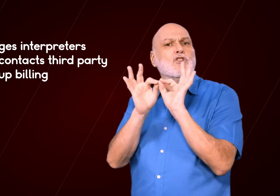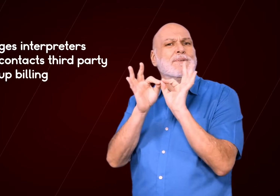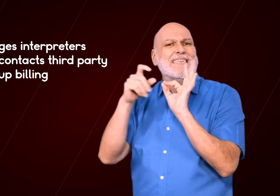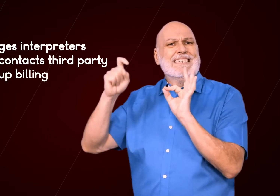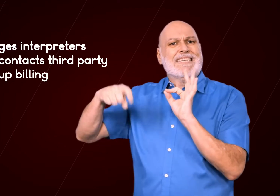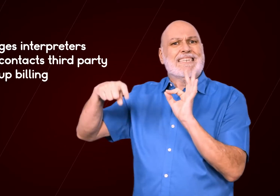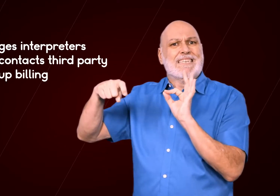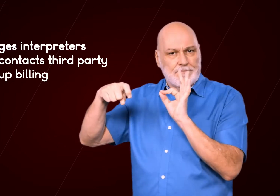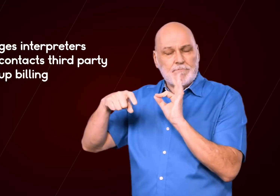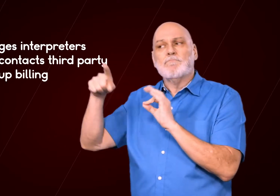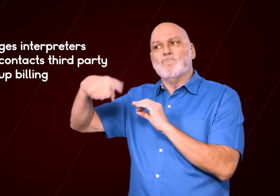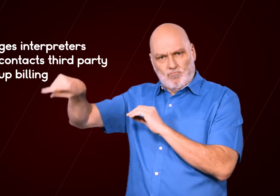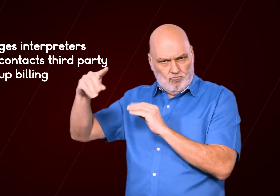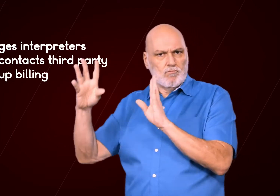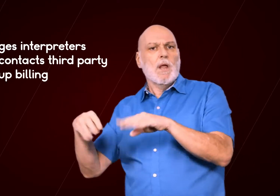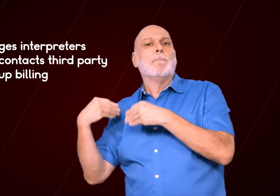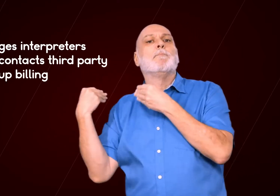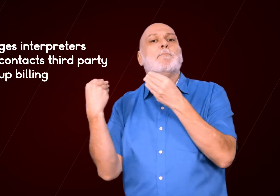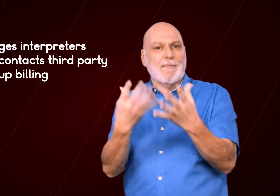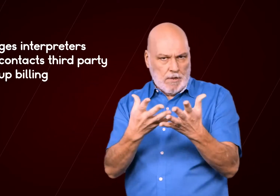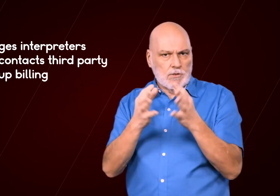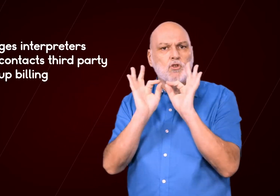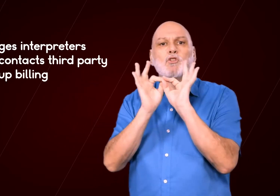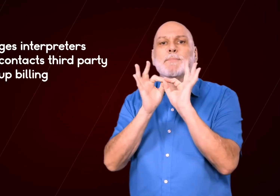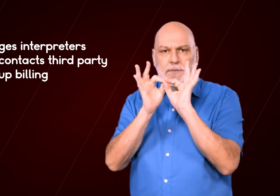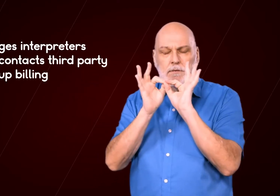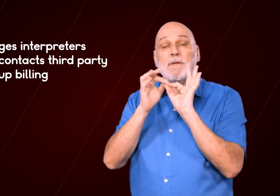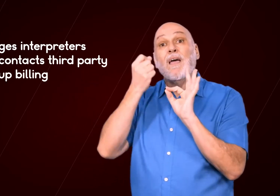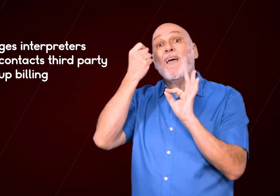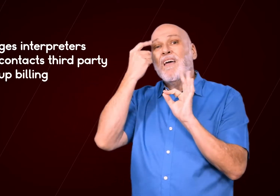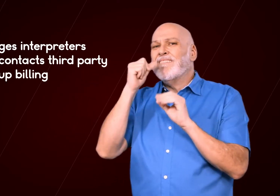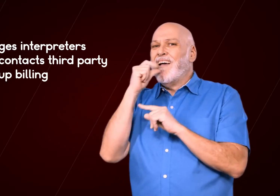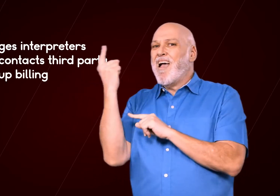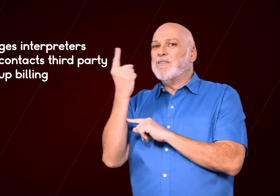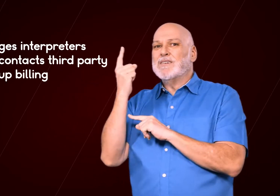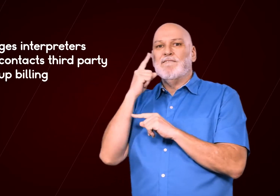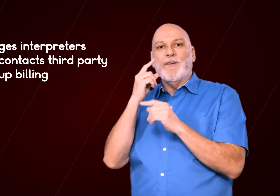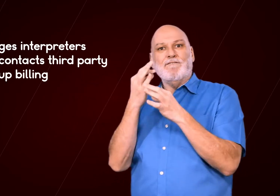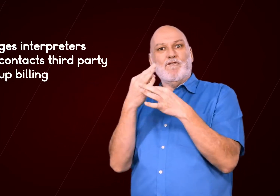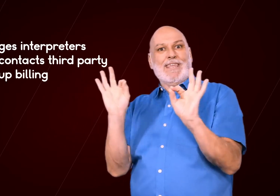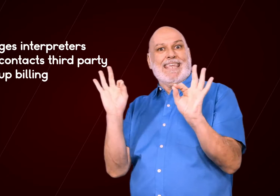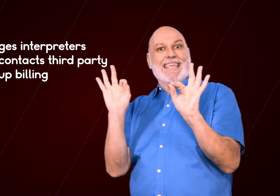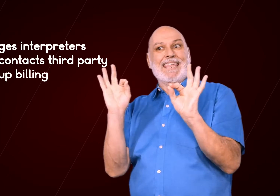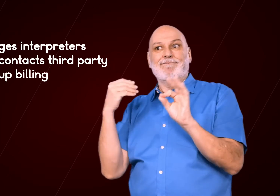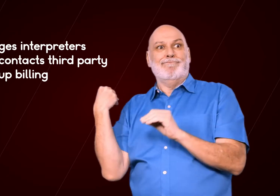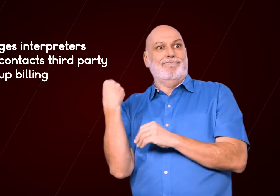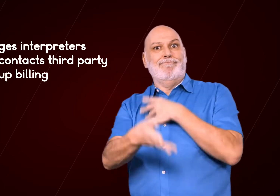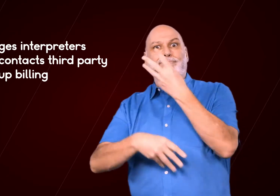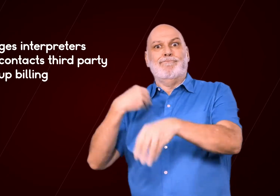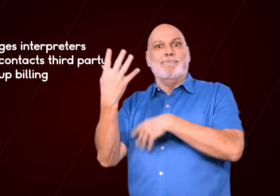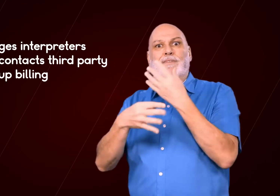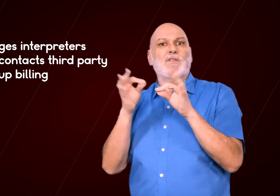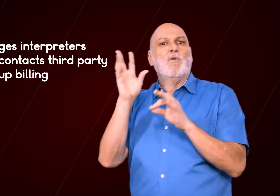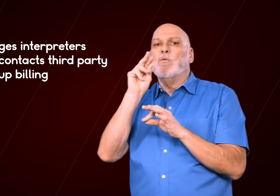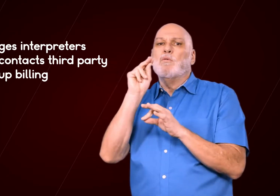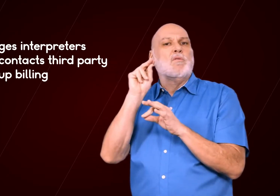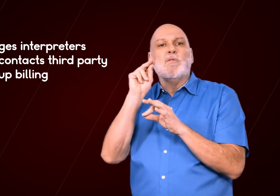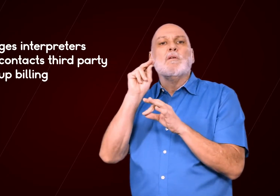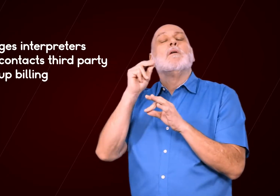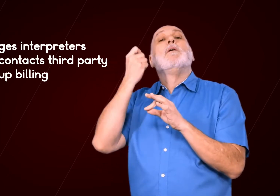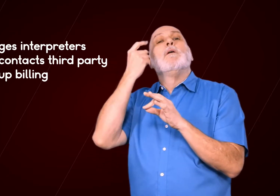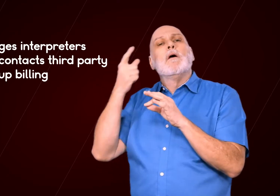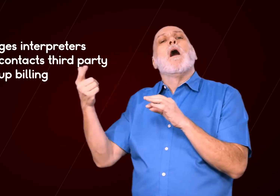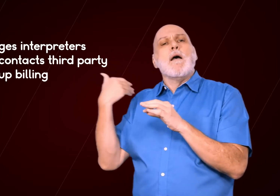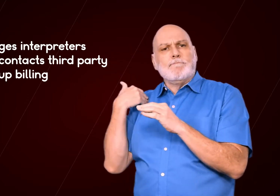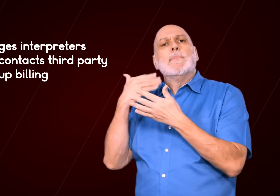they often will not only arrange interpreters but arrange billing